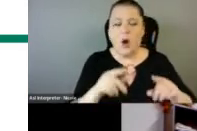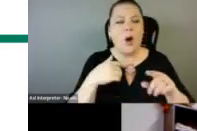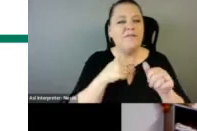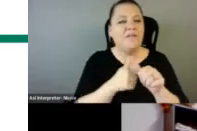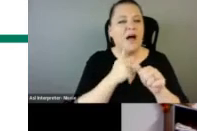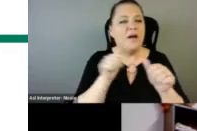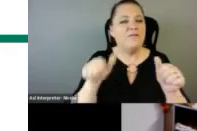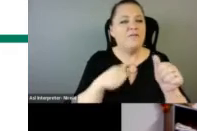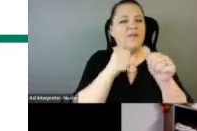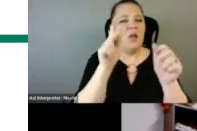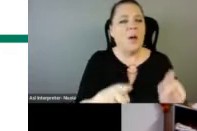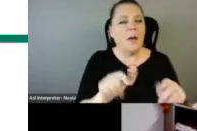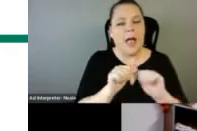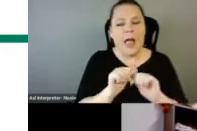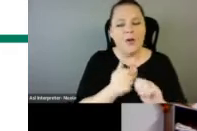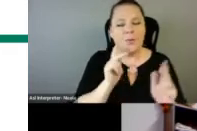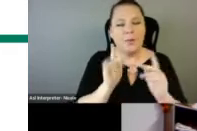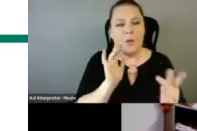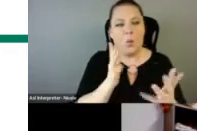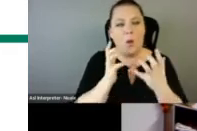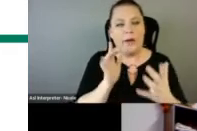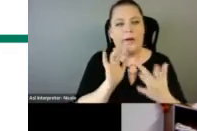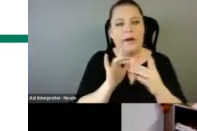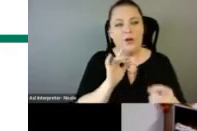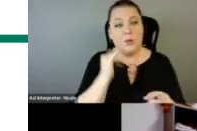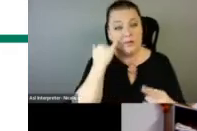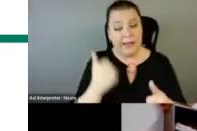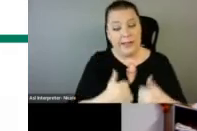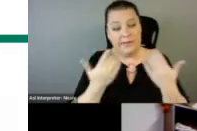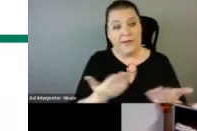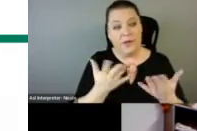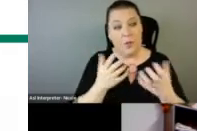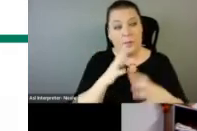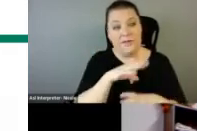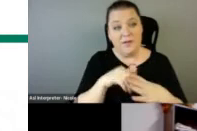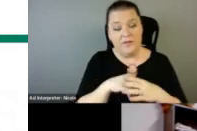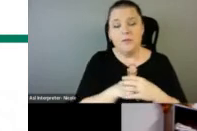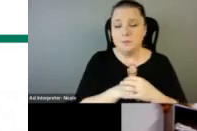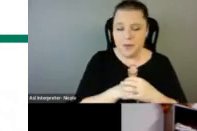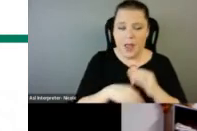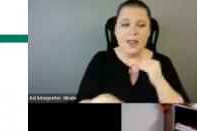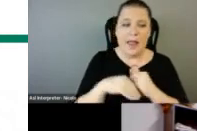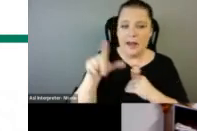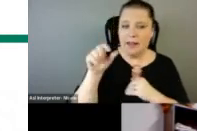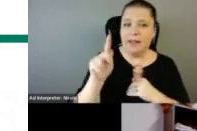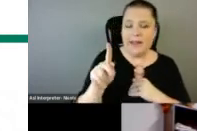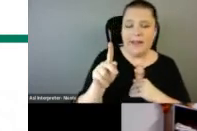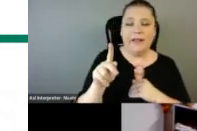can people get in touch with you if they are in Indiana and are interested in taking part? Amy Brinkley: Okay, I can add a link, a quick Google search to